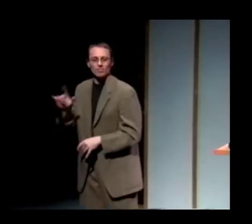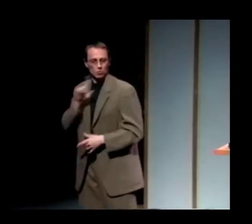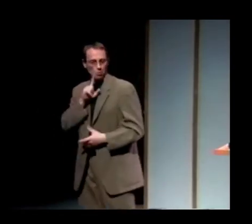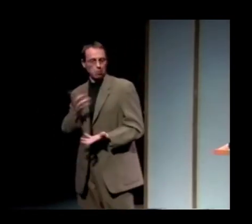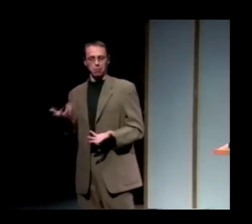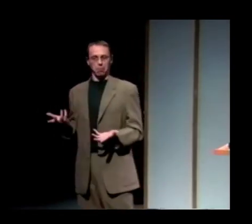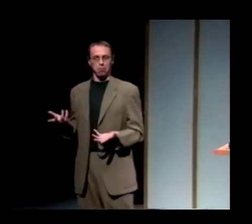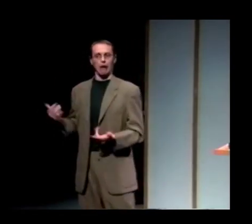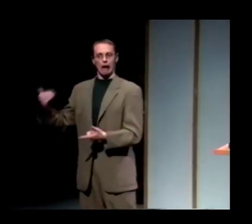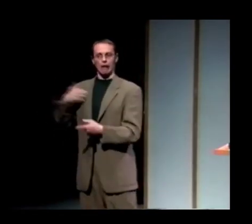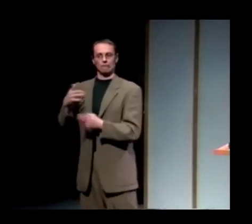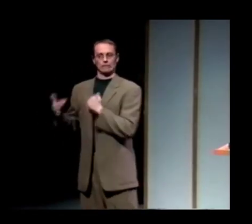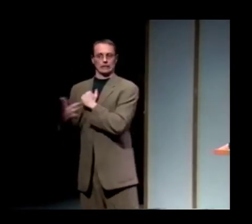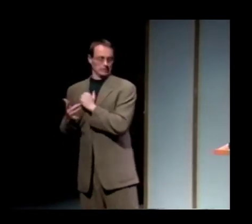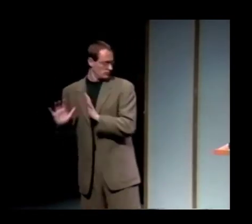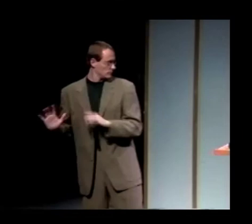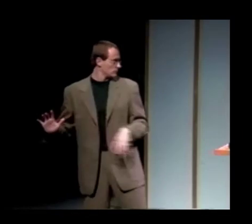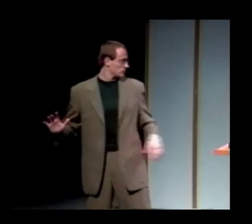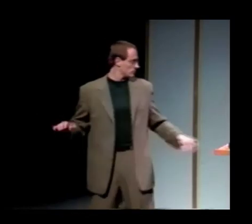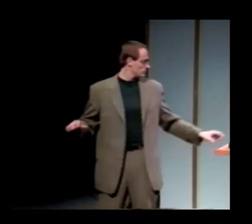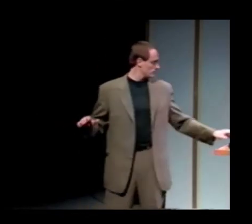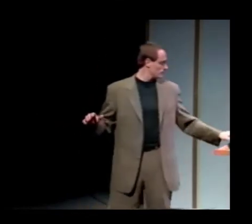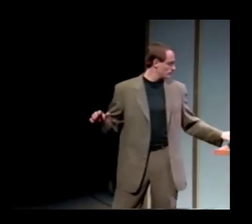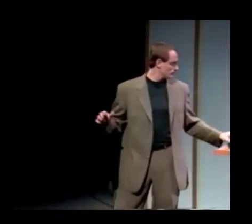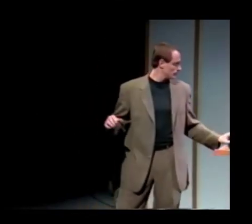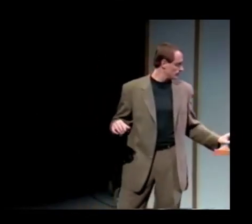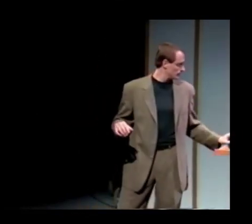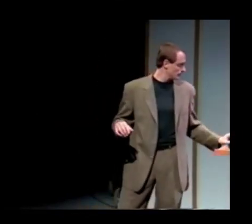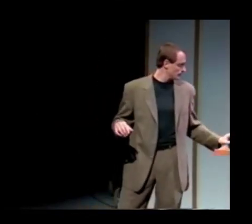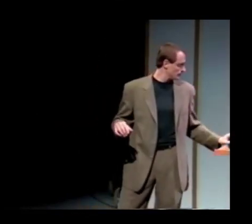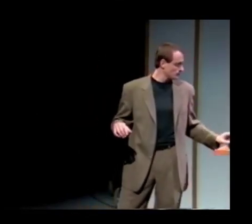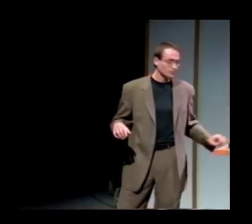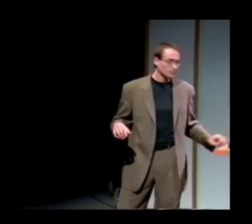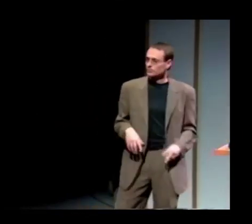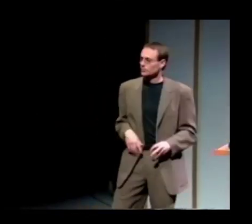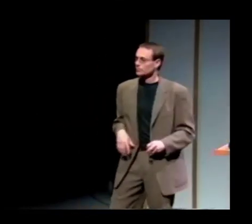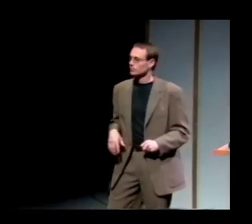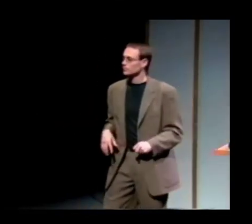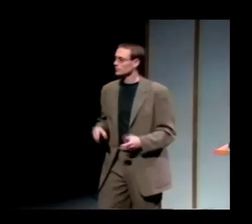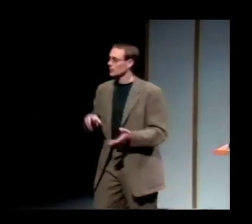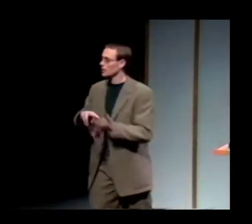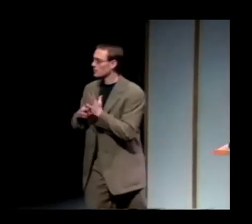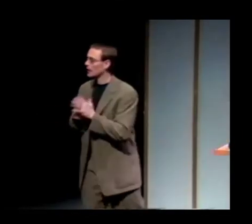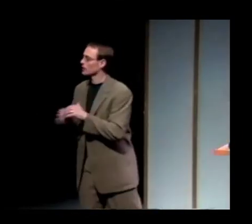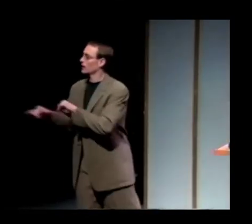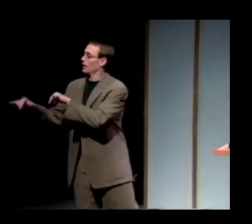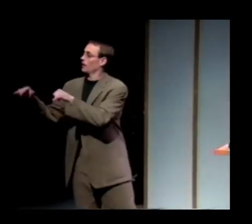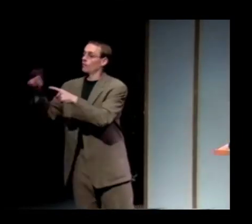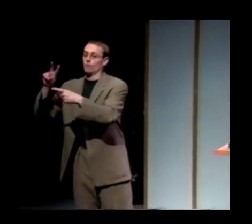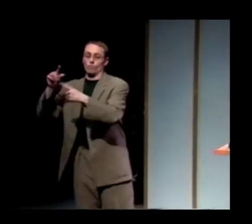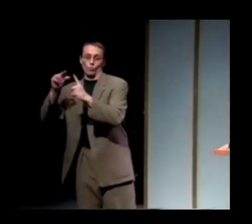SO WHAT HAS BEEN FOUND HAS VALIDATED SIGNED POETRY.